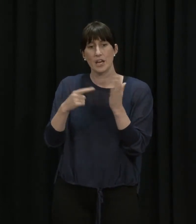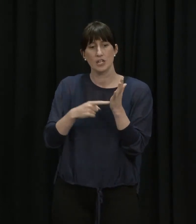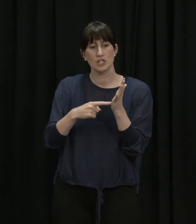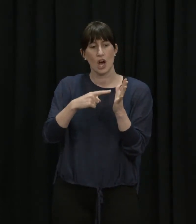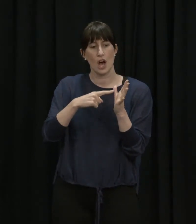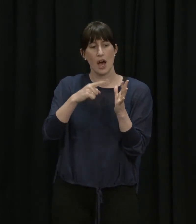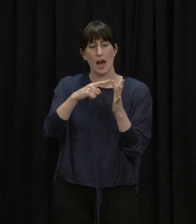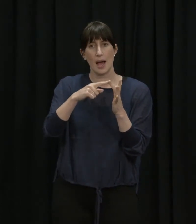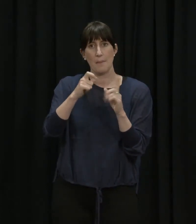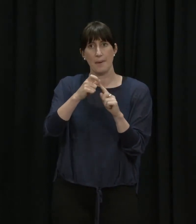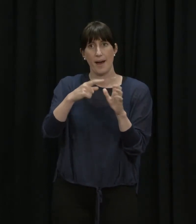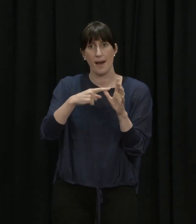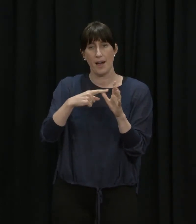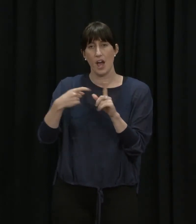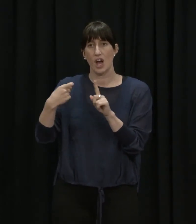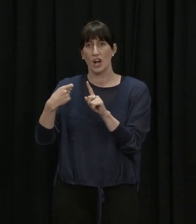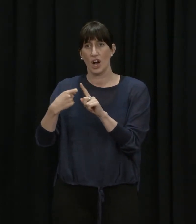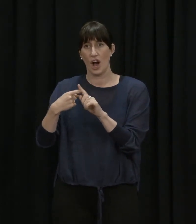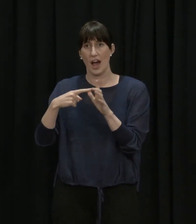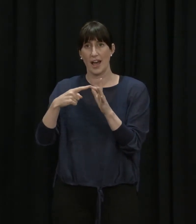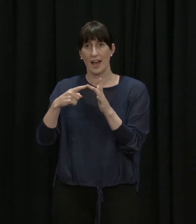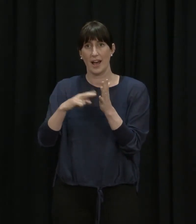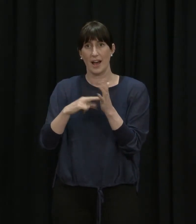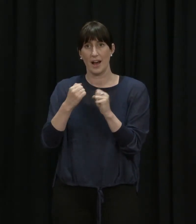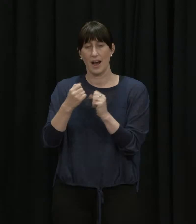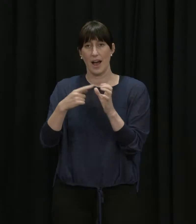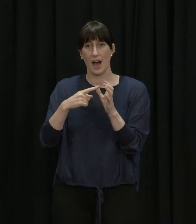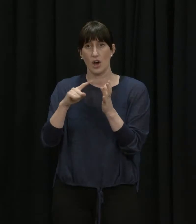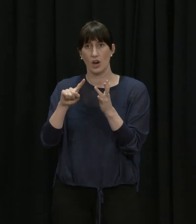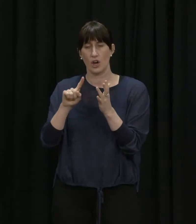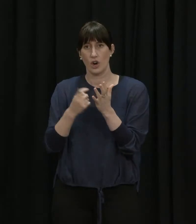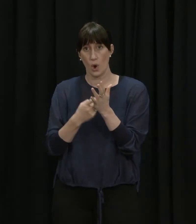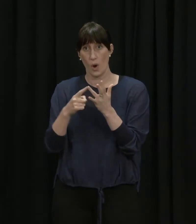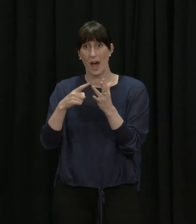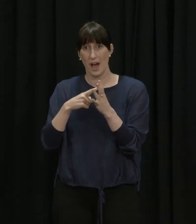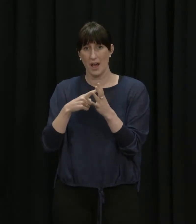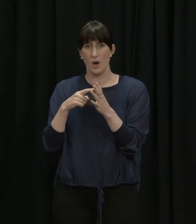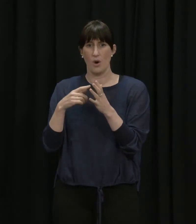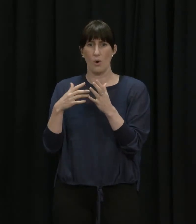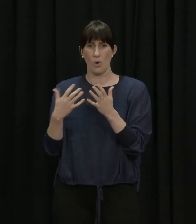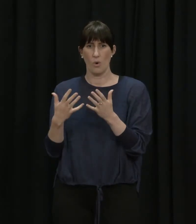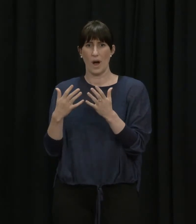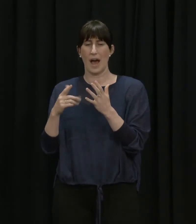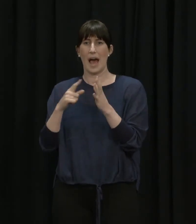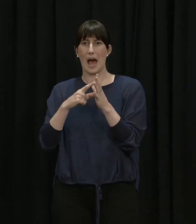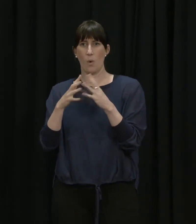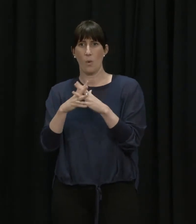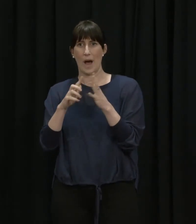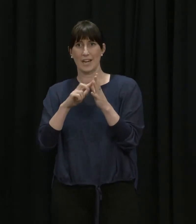Particularly in the mid and far north. Please do take up those opportunities.